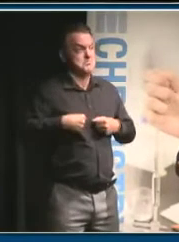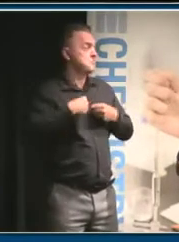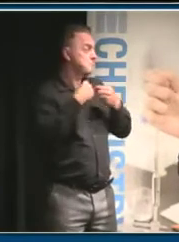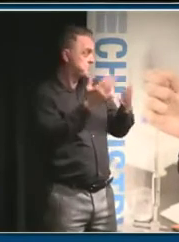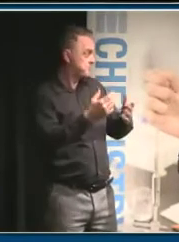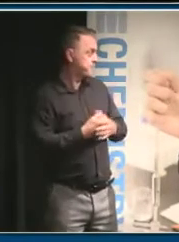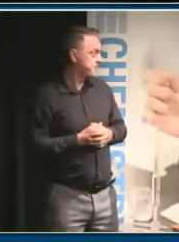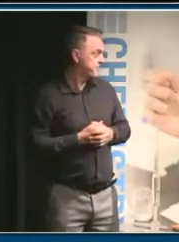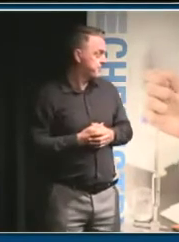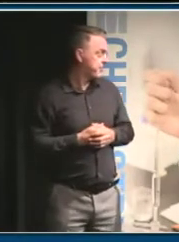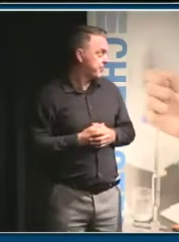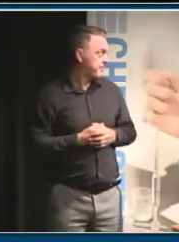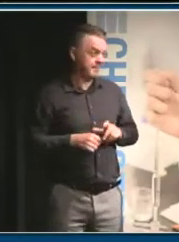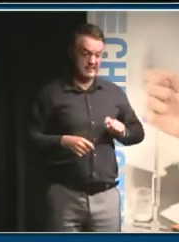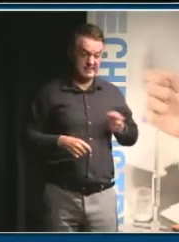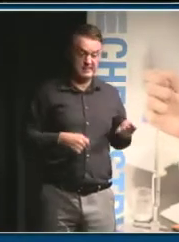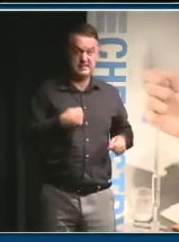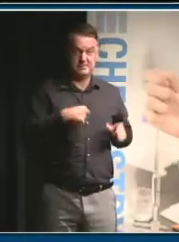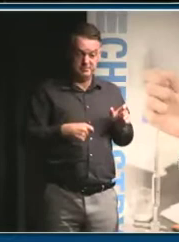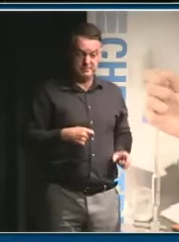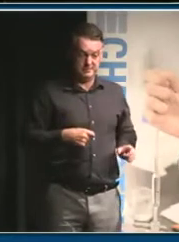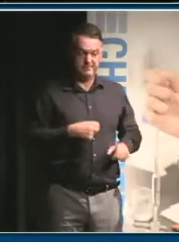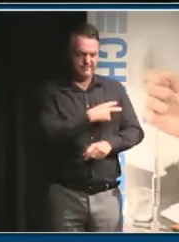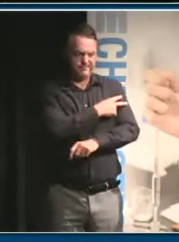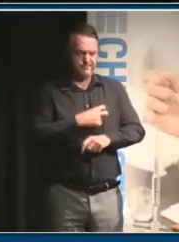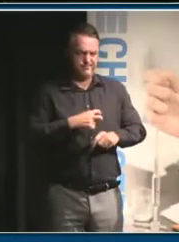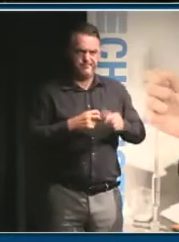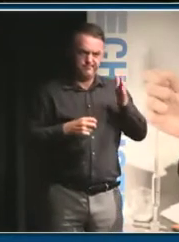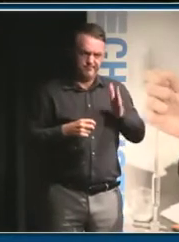and standing beside me with someone from the board of directors of Adidas, holding up their